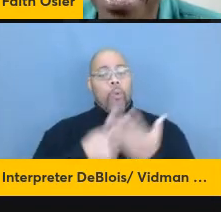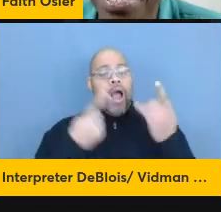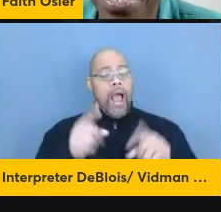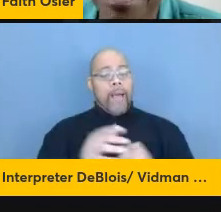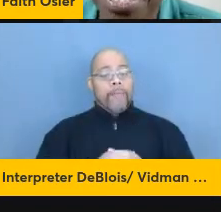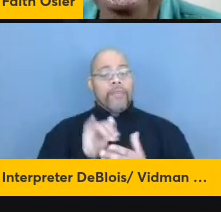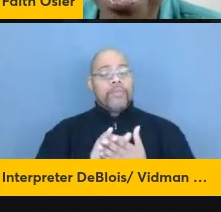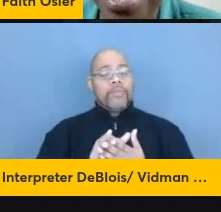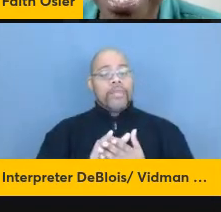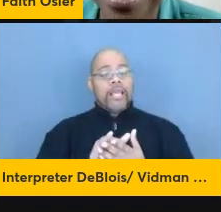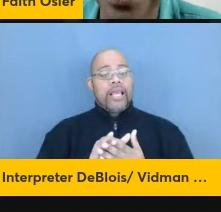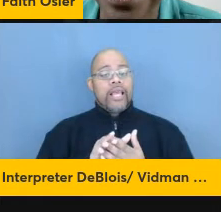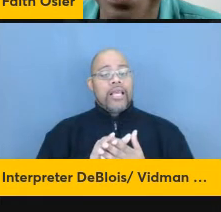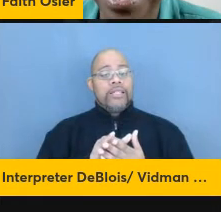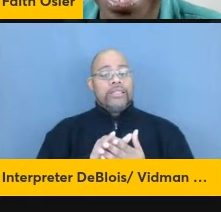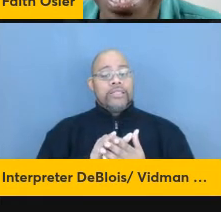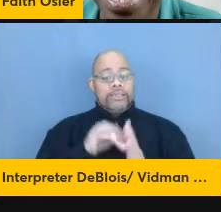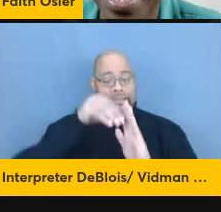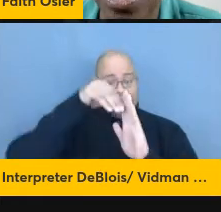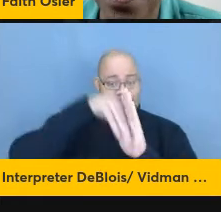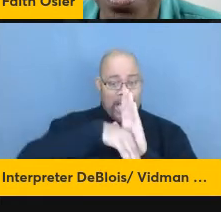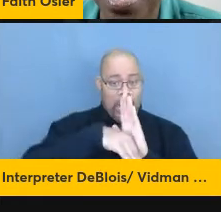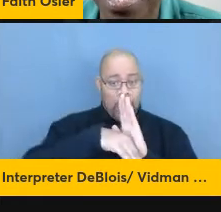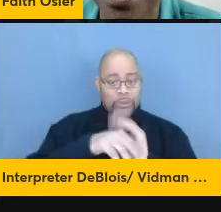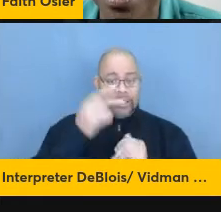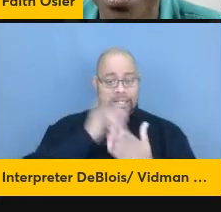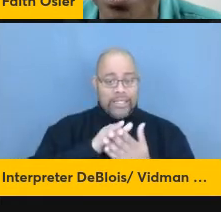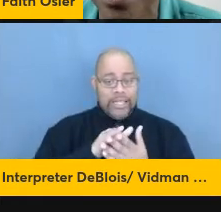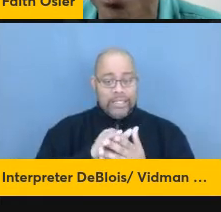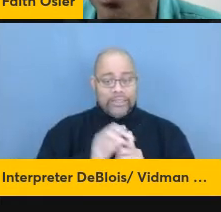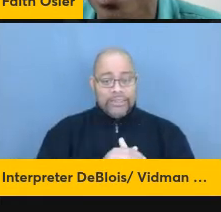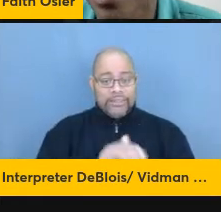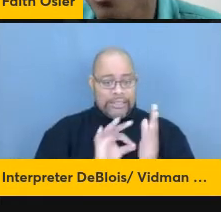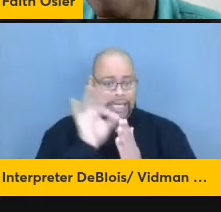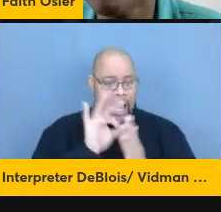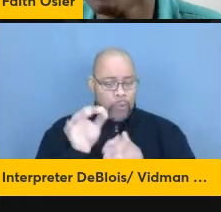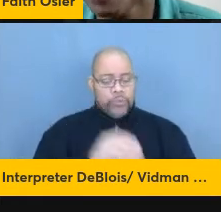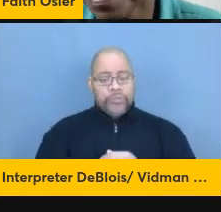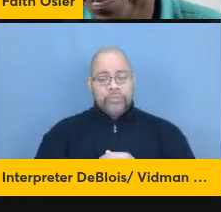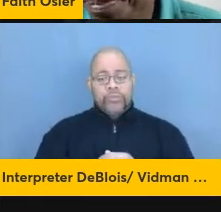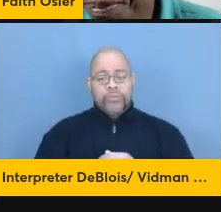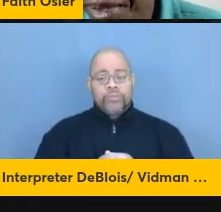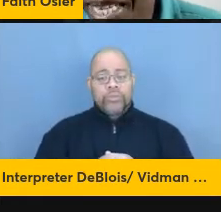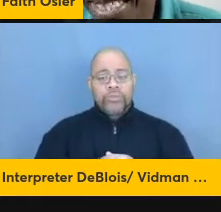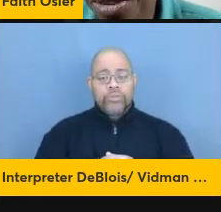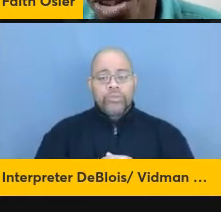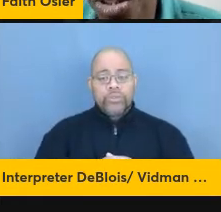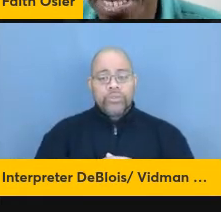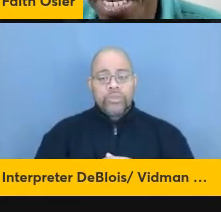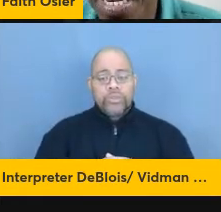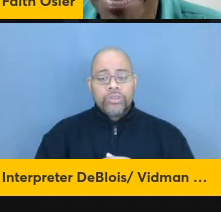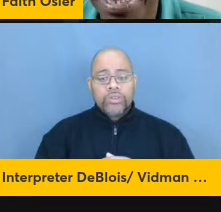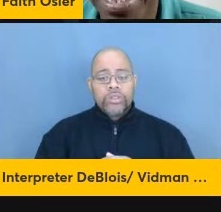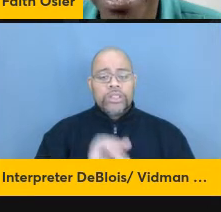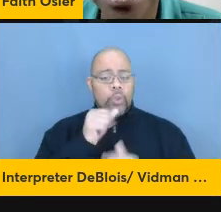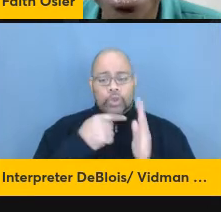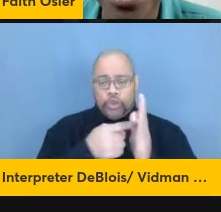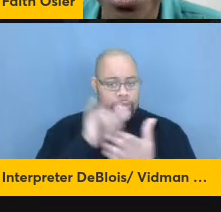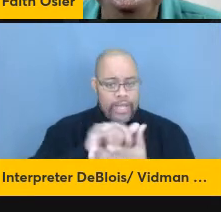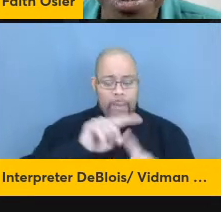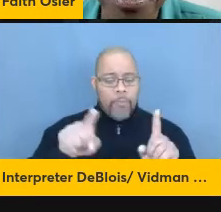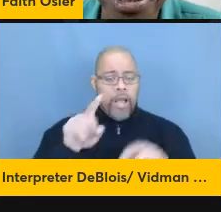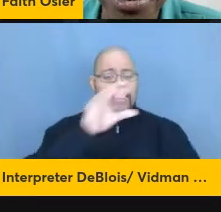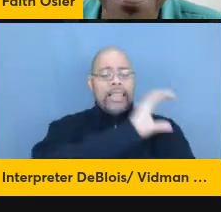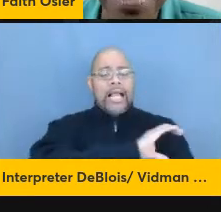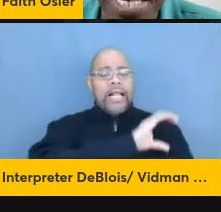parasitaemia goes down, you can see the truffles icon there. And I don't show it here, but the clinical symptoms, so something